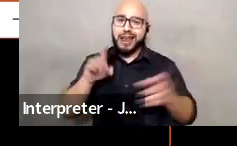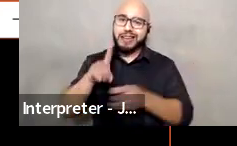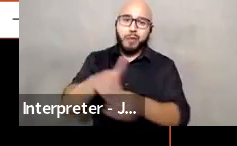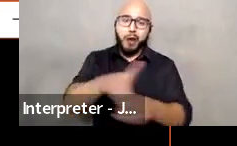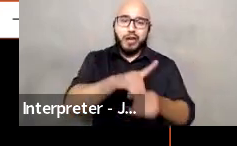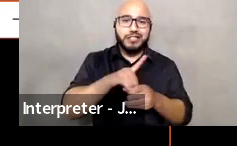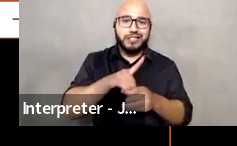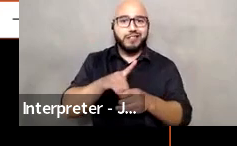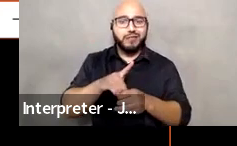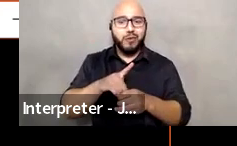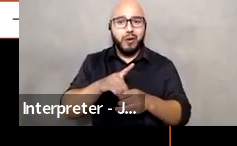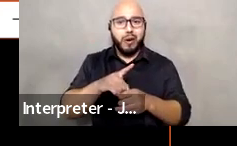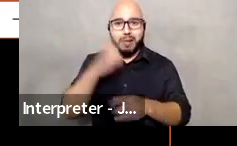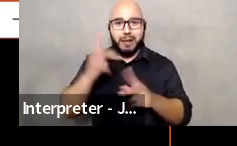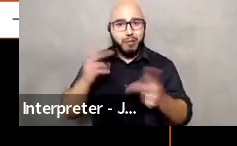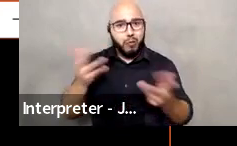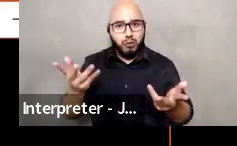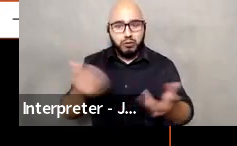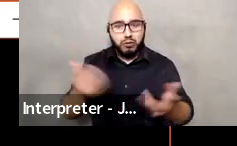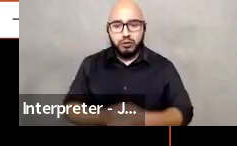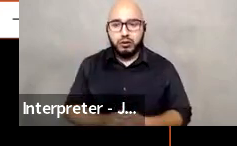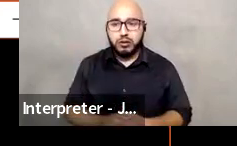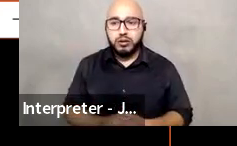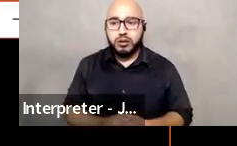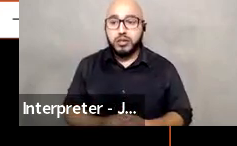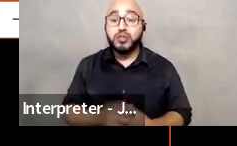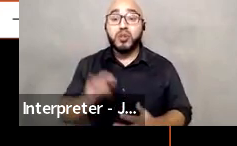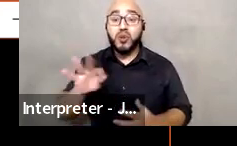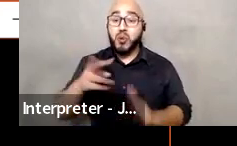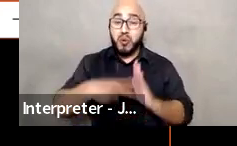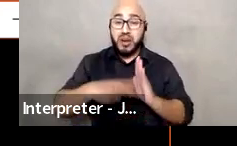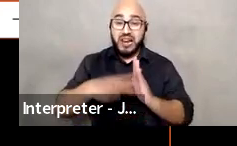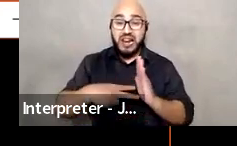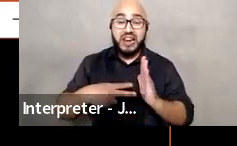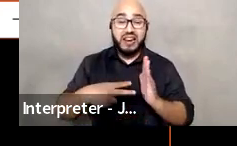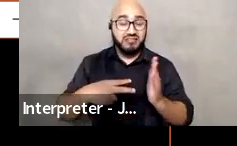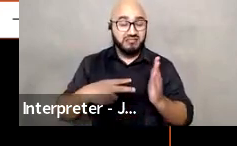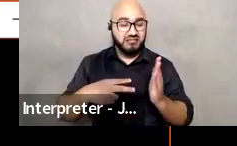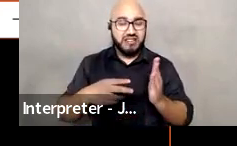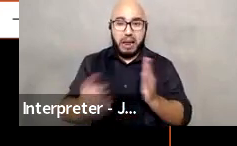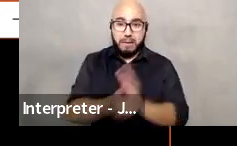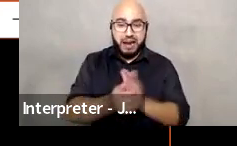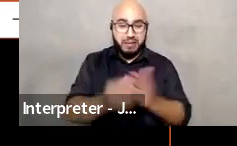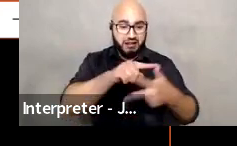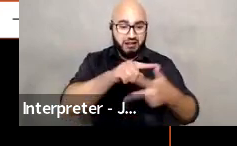I mean, I I mean, you read the words. Of. Those amendments. And they're pretty darn good.